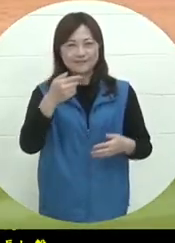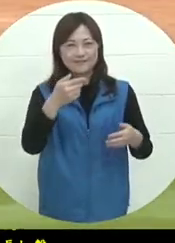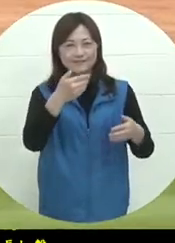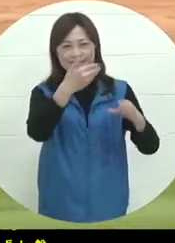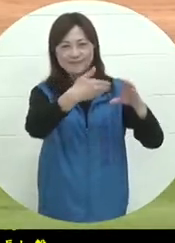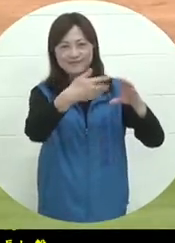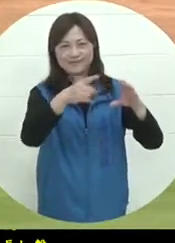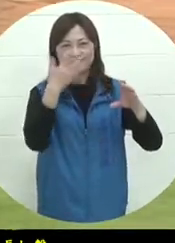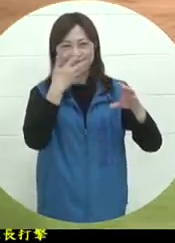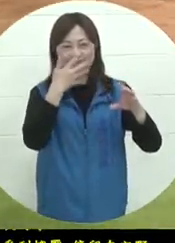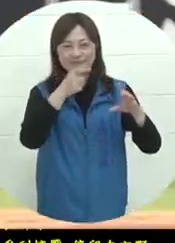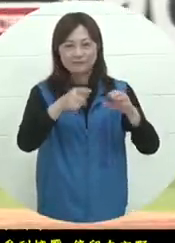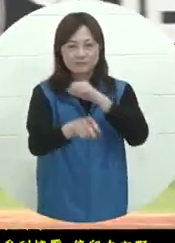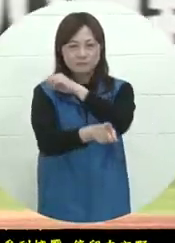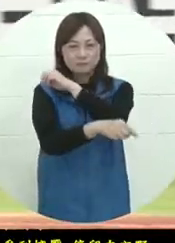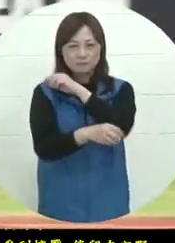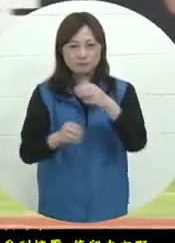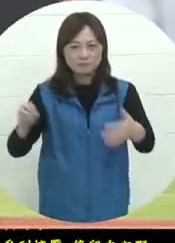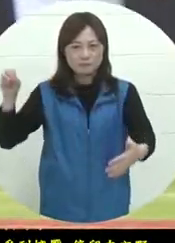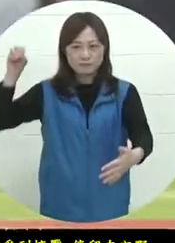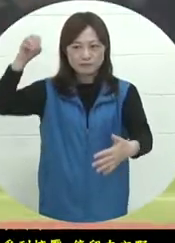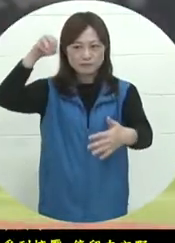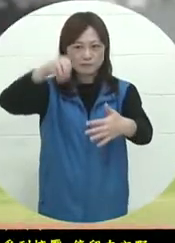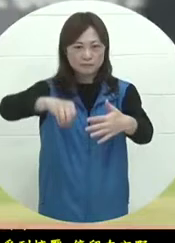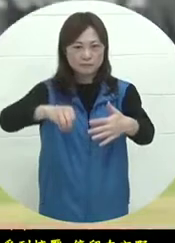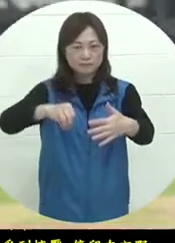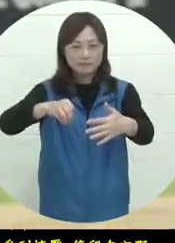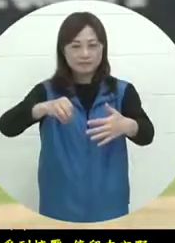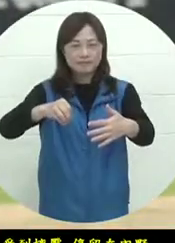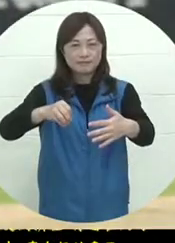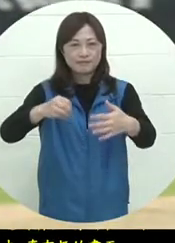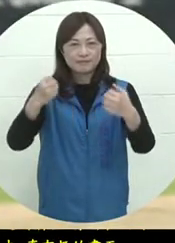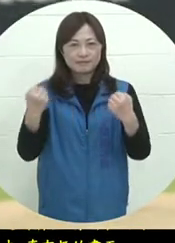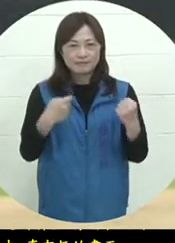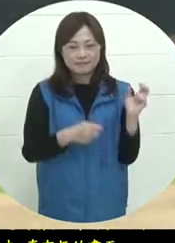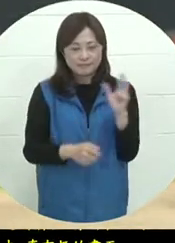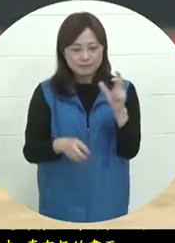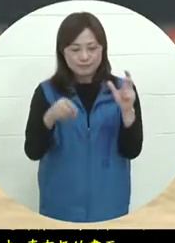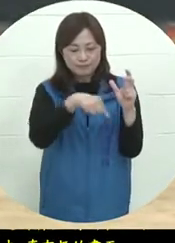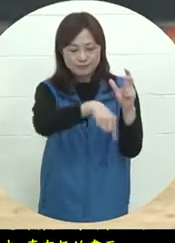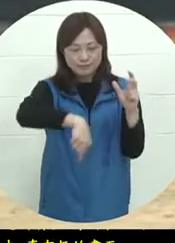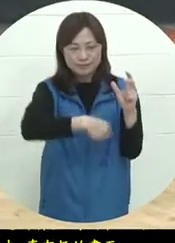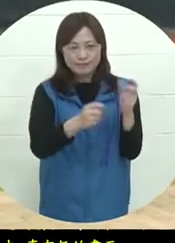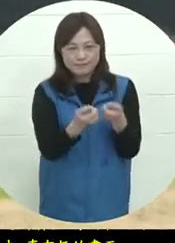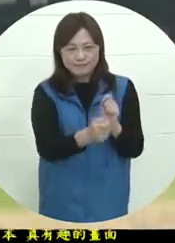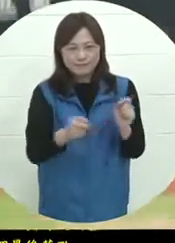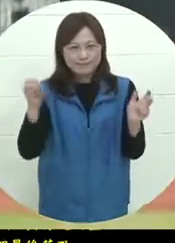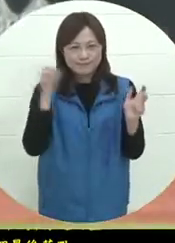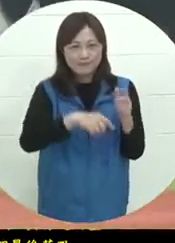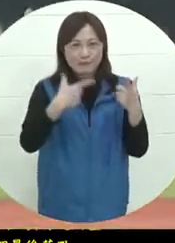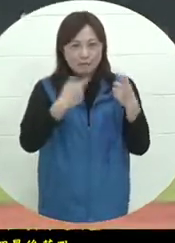the final landing point was near the pitcher's ball. Then he initially signaled his teammates to handle it.